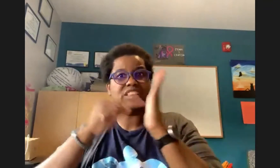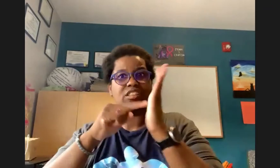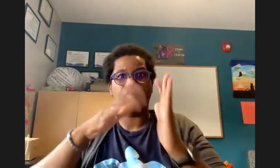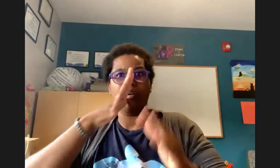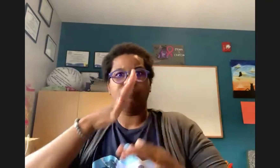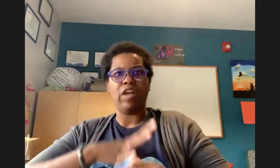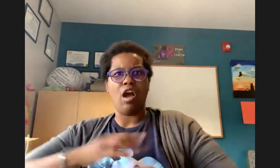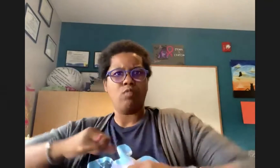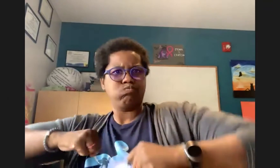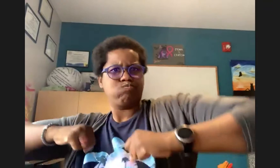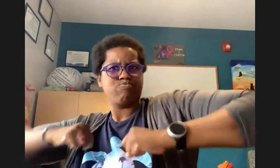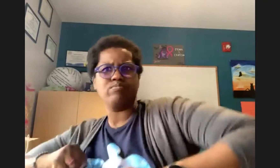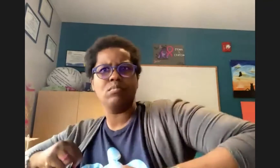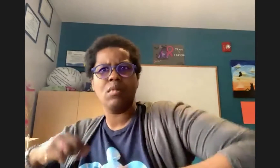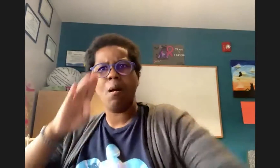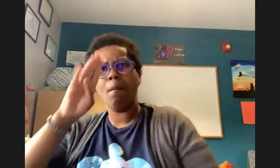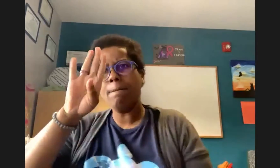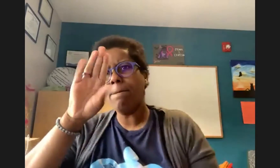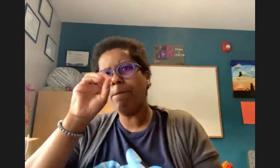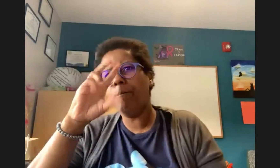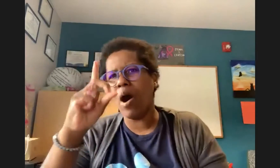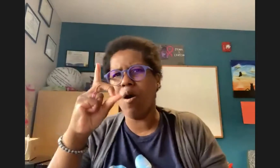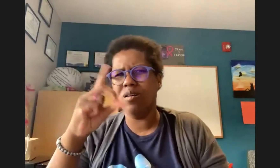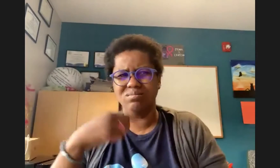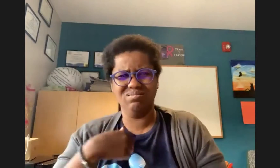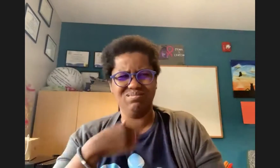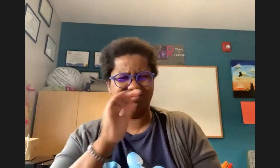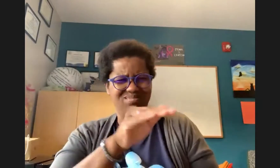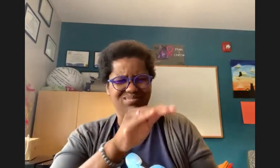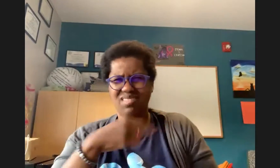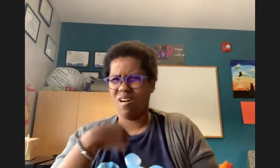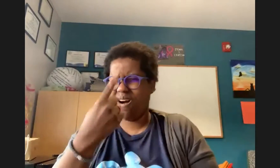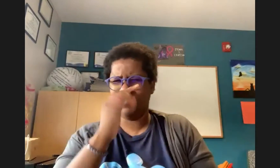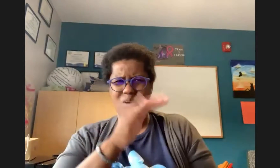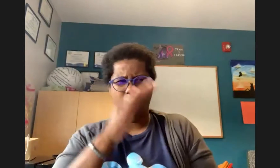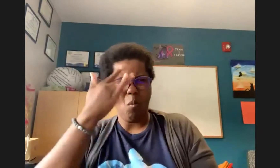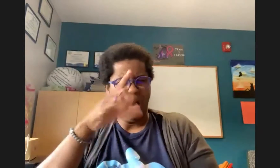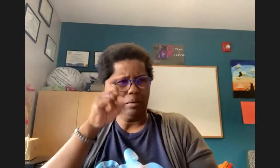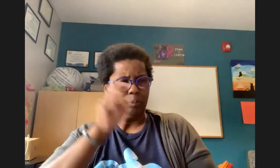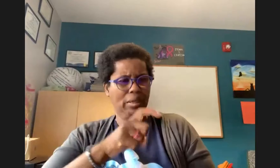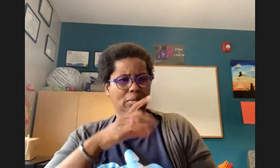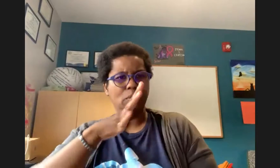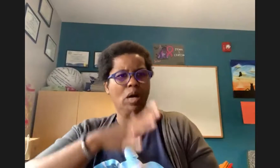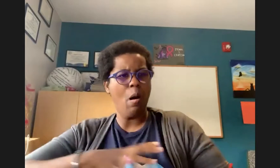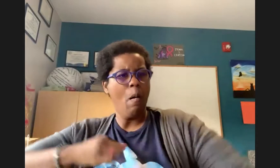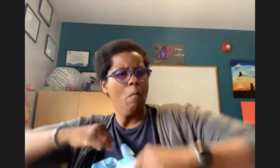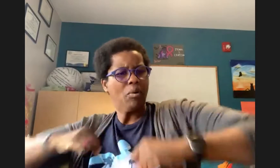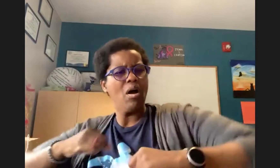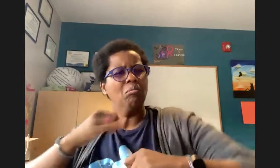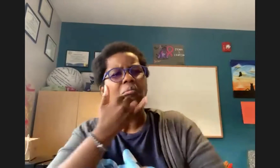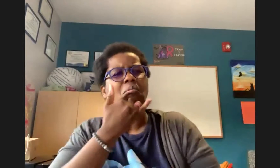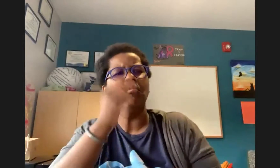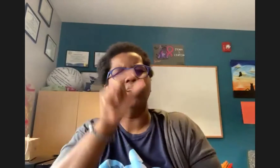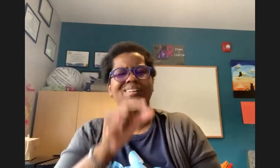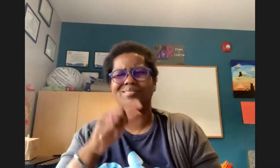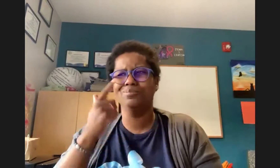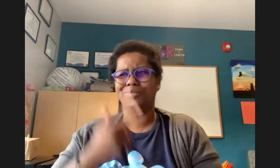For example, how women would stand boldly. And I said, "Why do they have women standing with their arms like that,